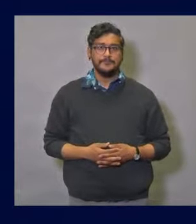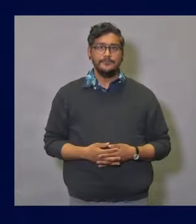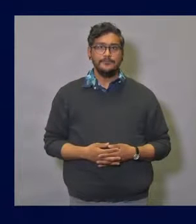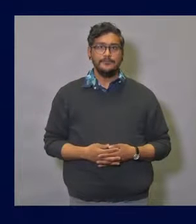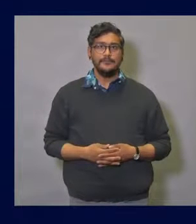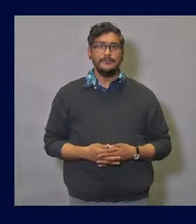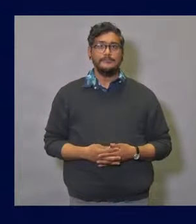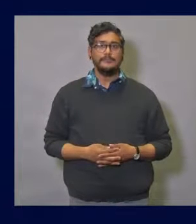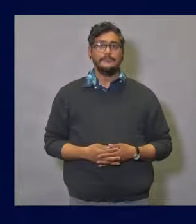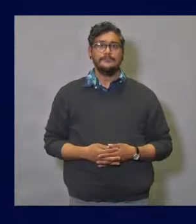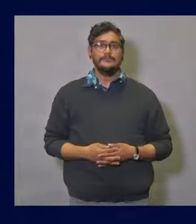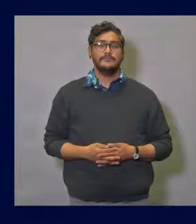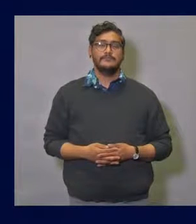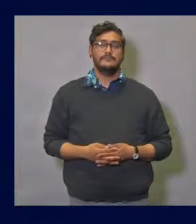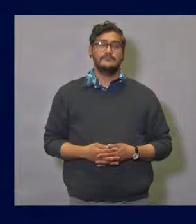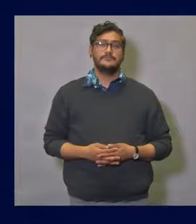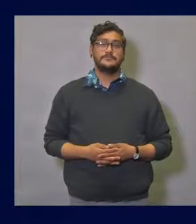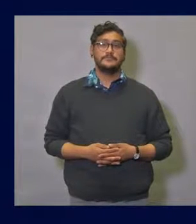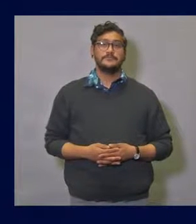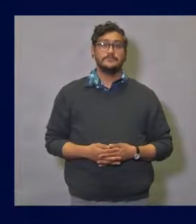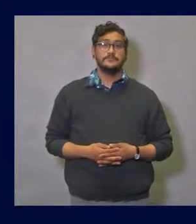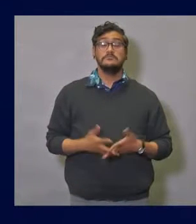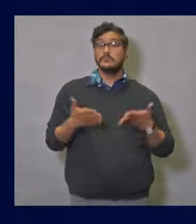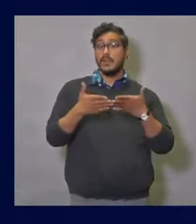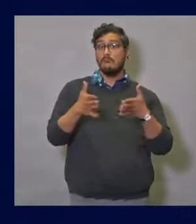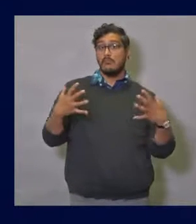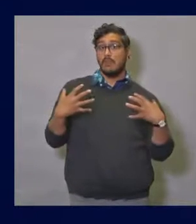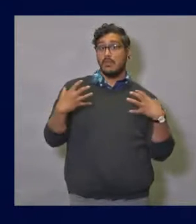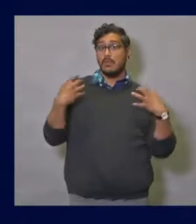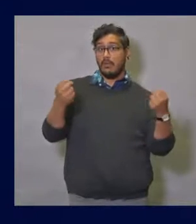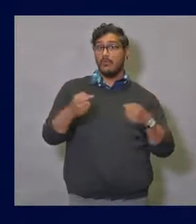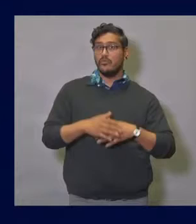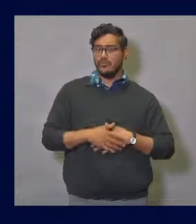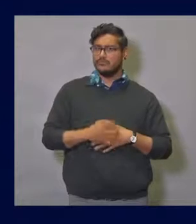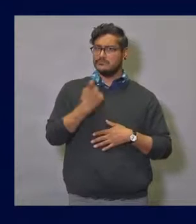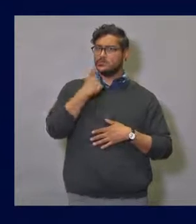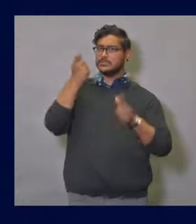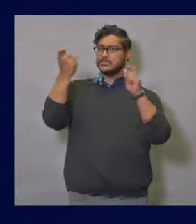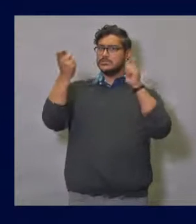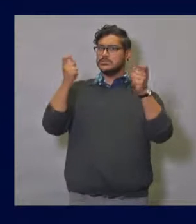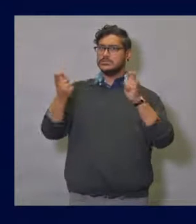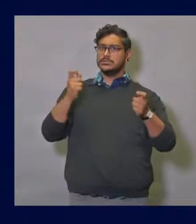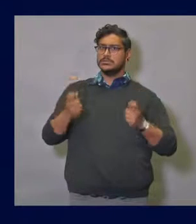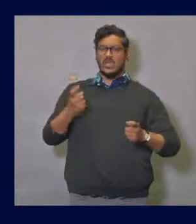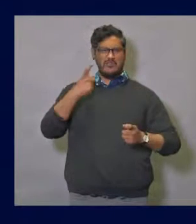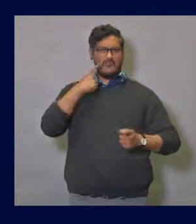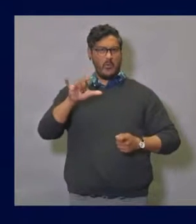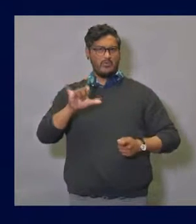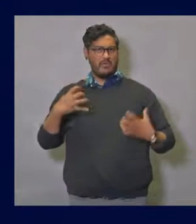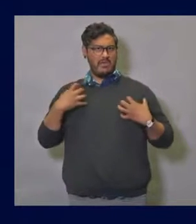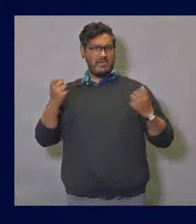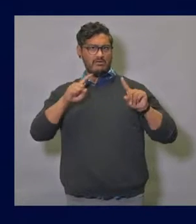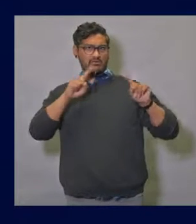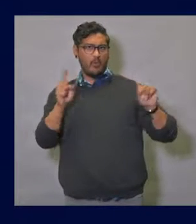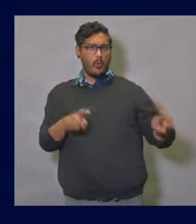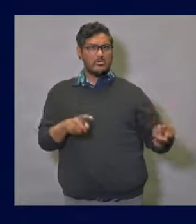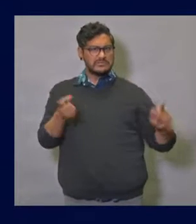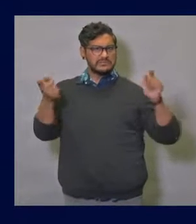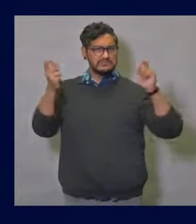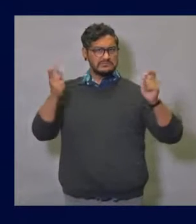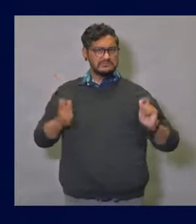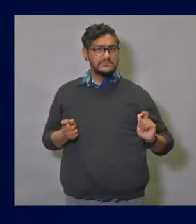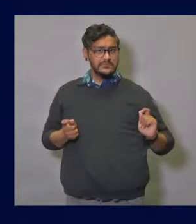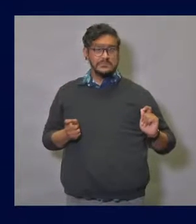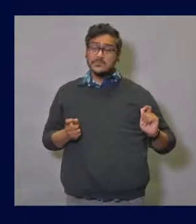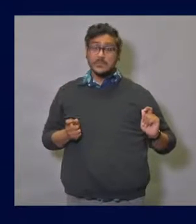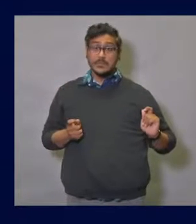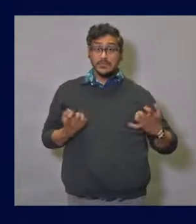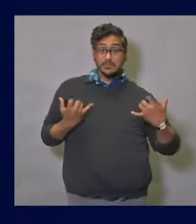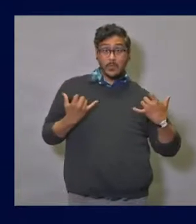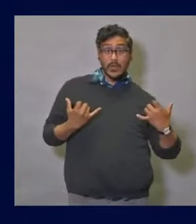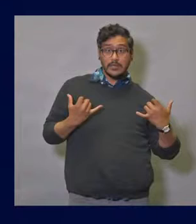LA REDUCCIÓN DE LA TRANSMISIÓN